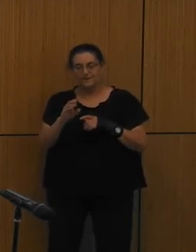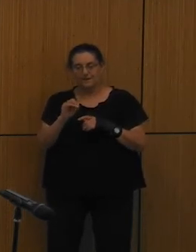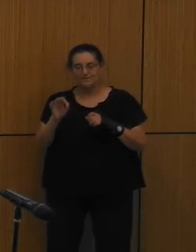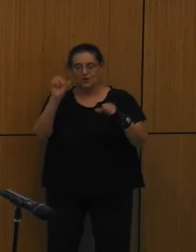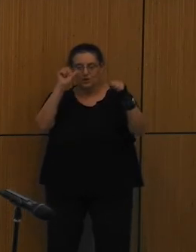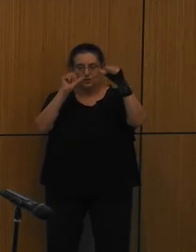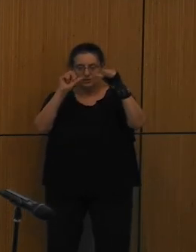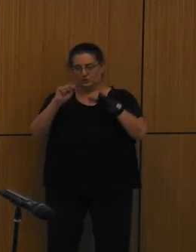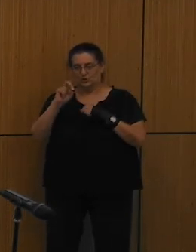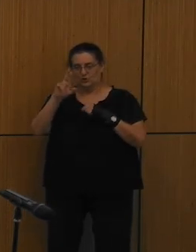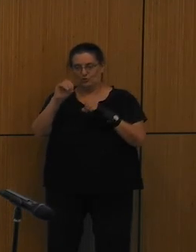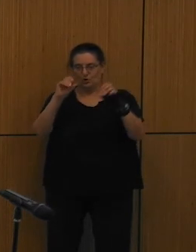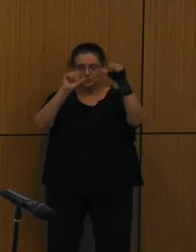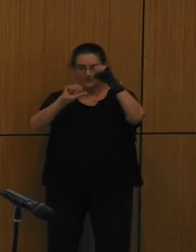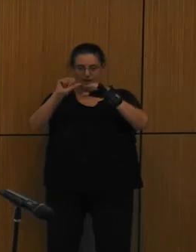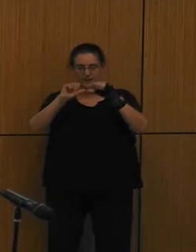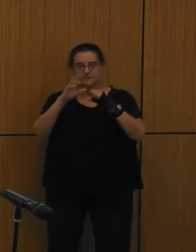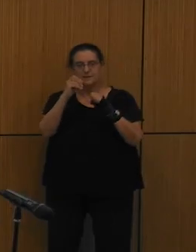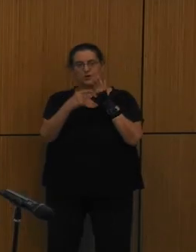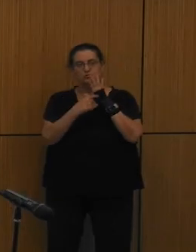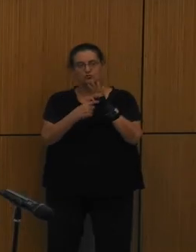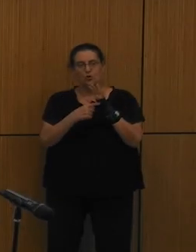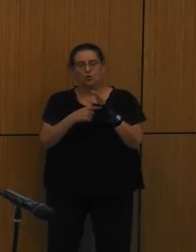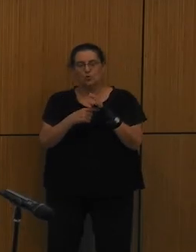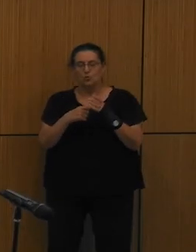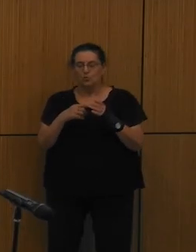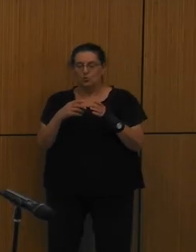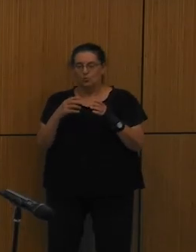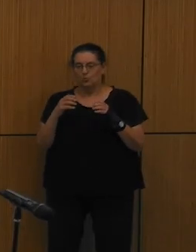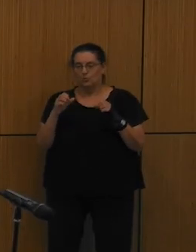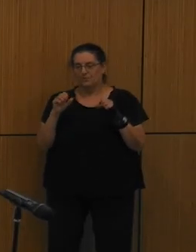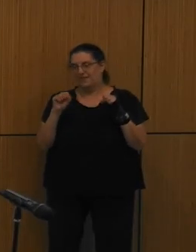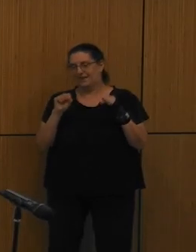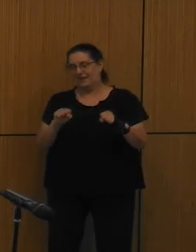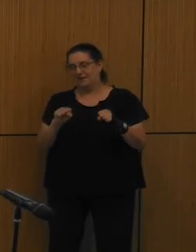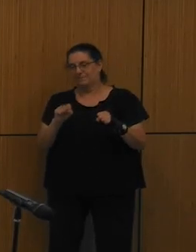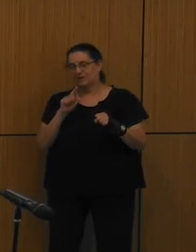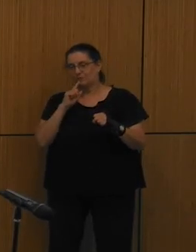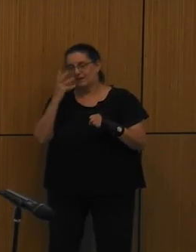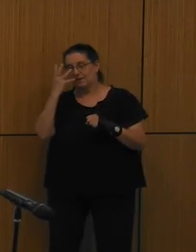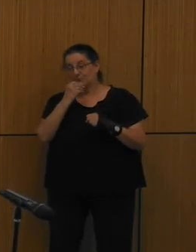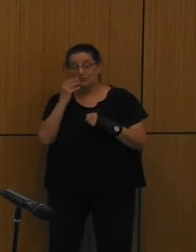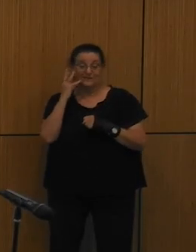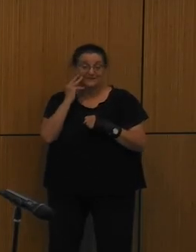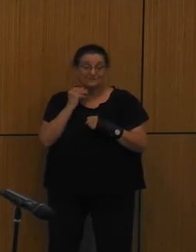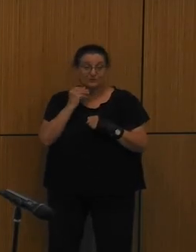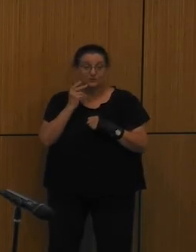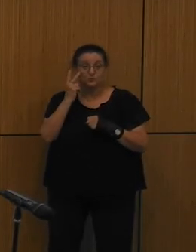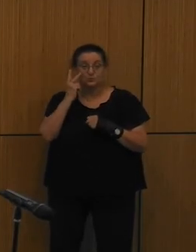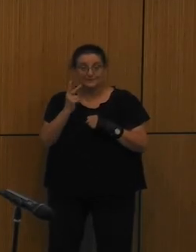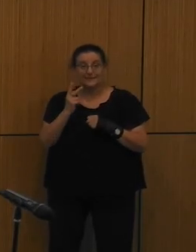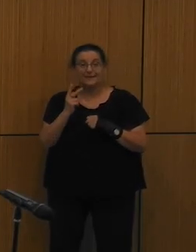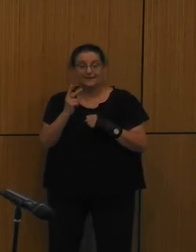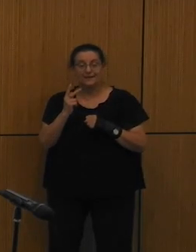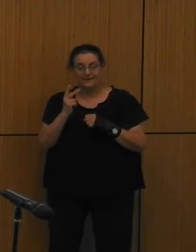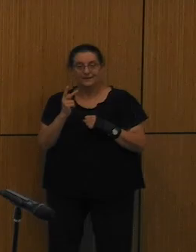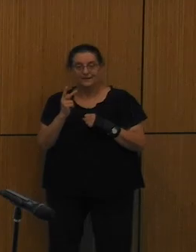classes, and students do report that it's a, it's a deeply meaningful, beautiful experience to, to literally hold a human brain in your hand.